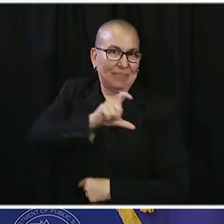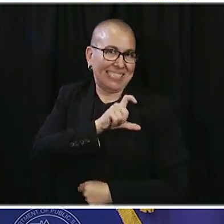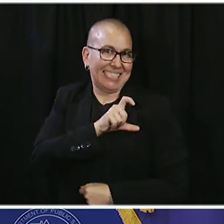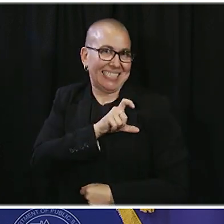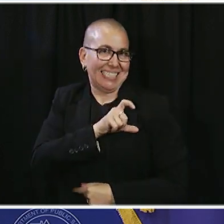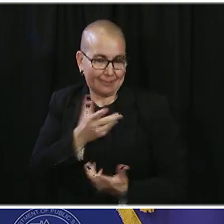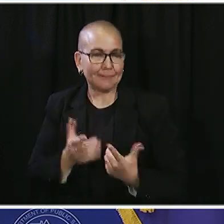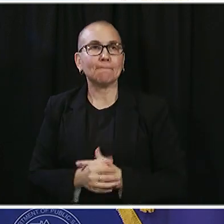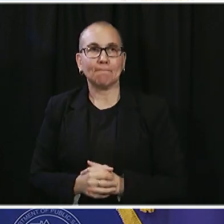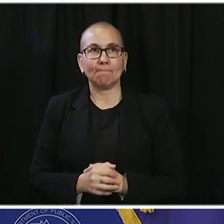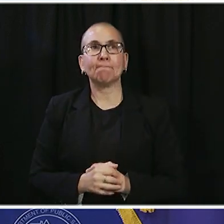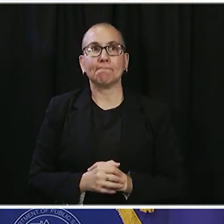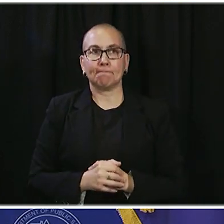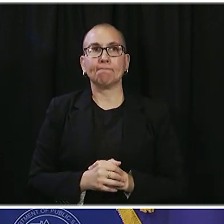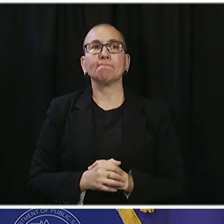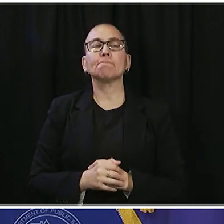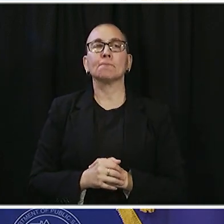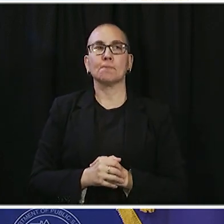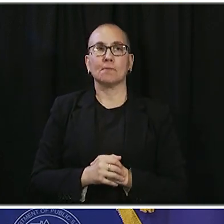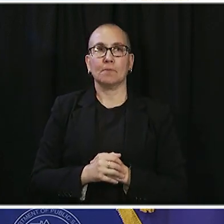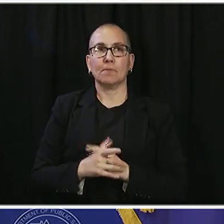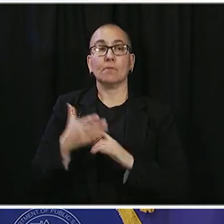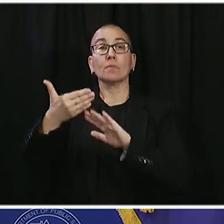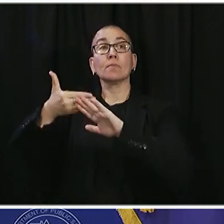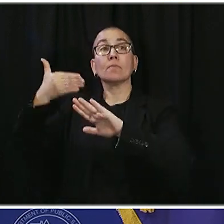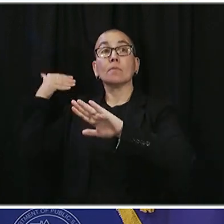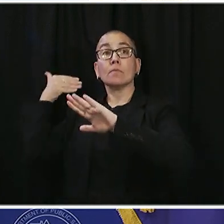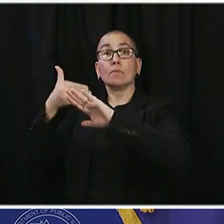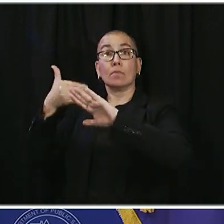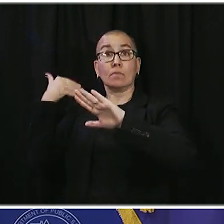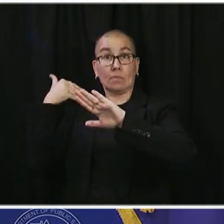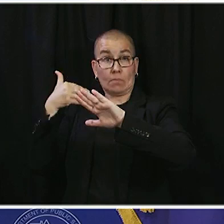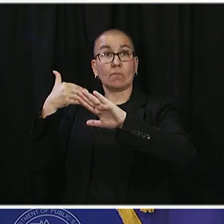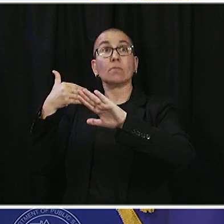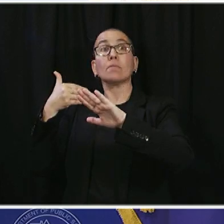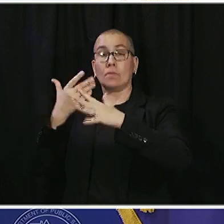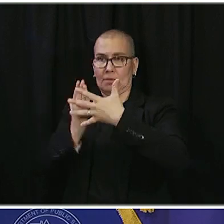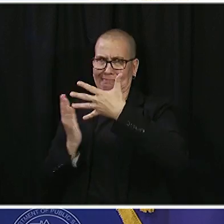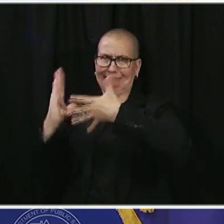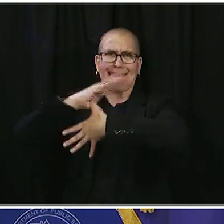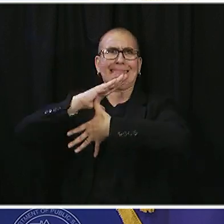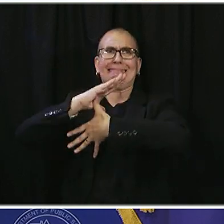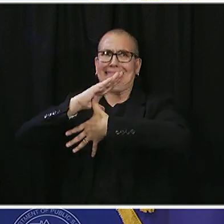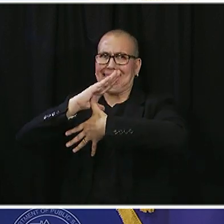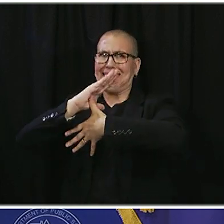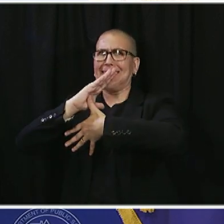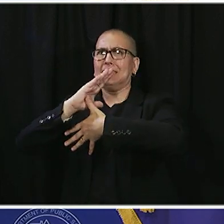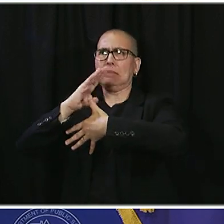SO WHEREAS WE DIDN'T KNOW HOW MANY PEOPLE WITH THE REINSTRUCTIVE TESTING CRITERIA MIGHT HAVE BEEN WANTING TO GET